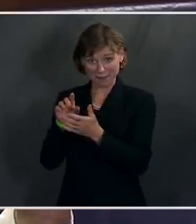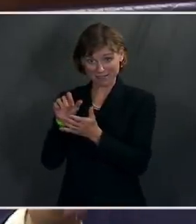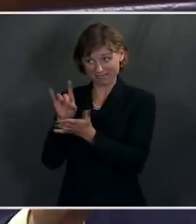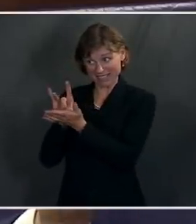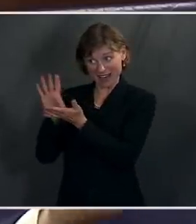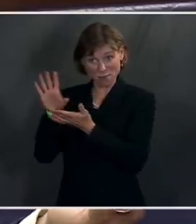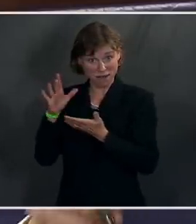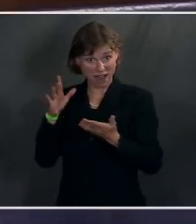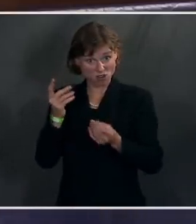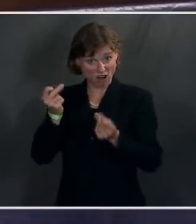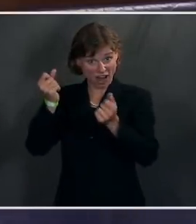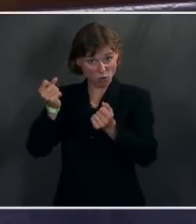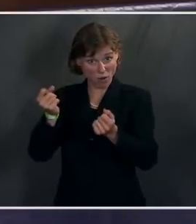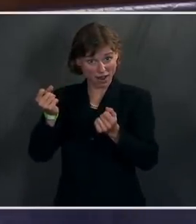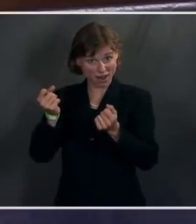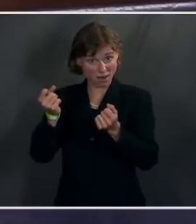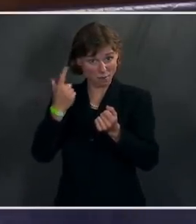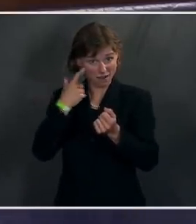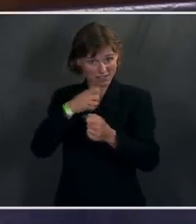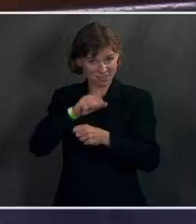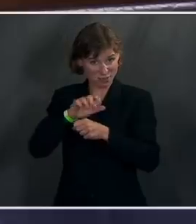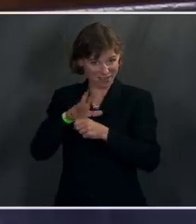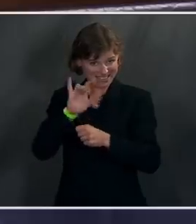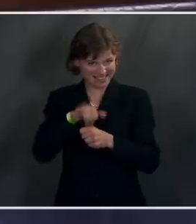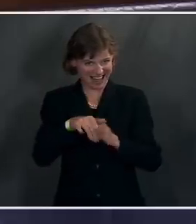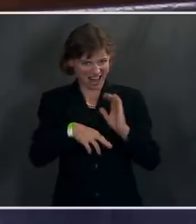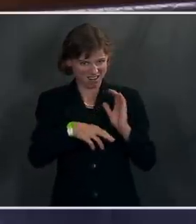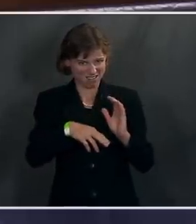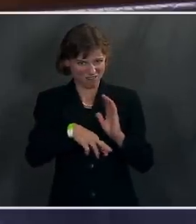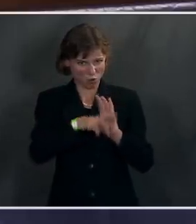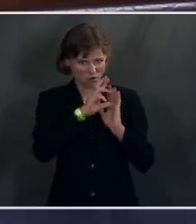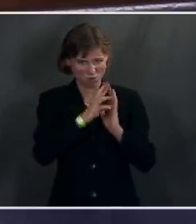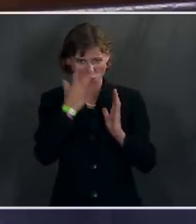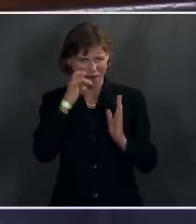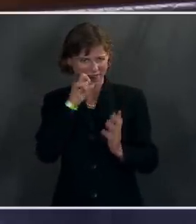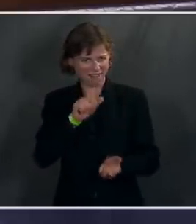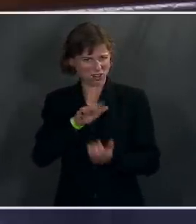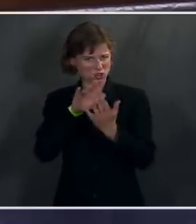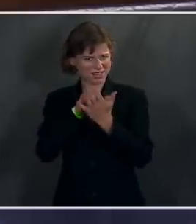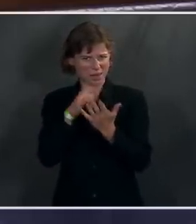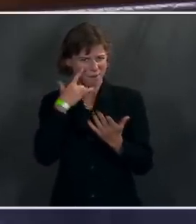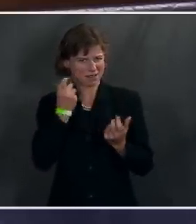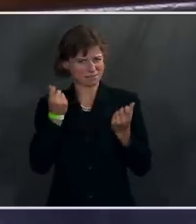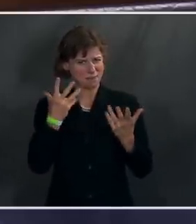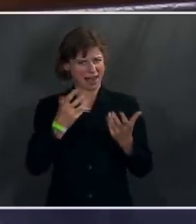And why was that not perhaps addressed right away, since it's been a concern for a lot of advocates of human rights?